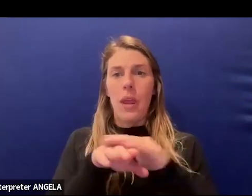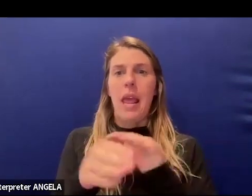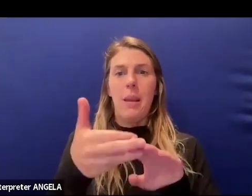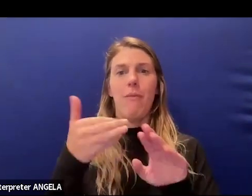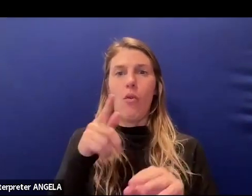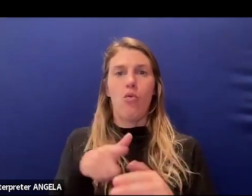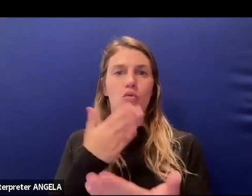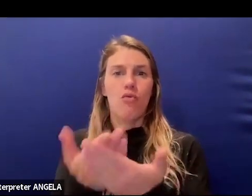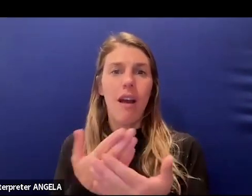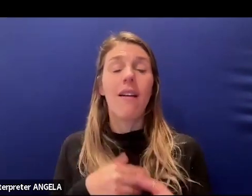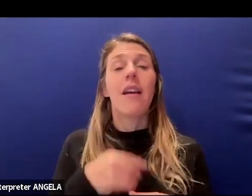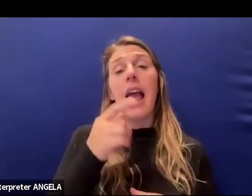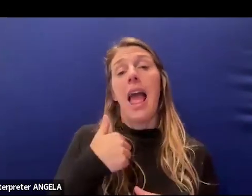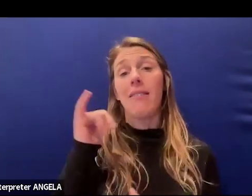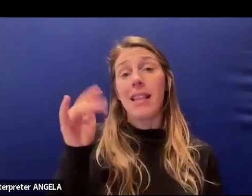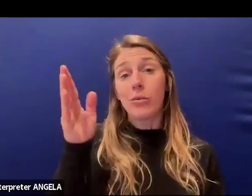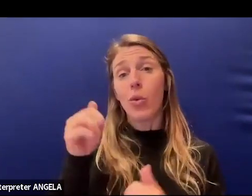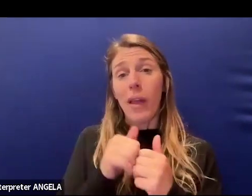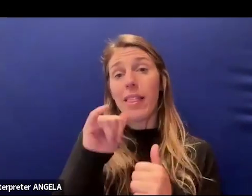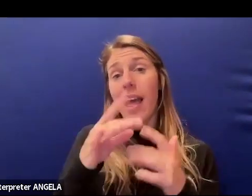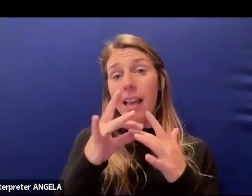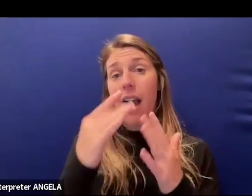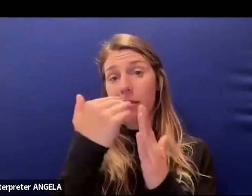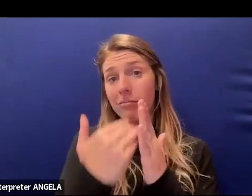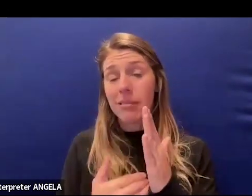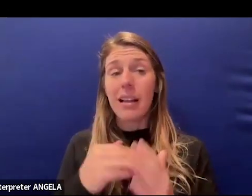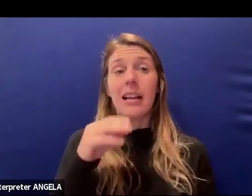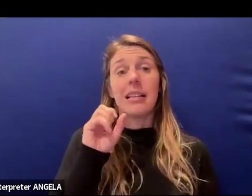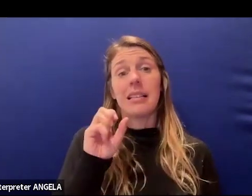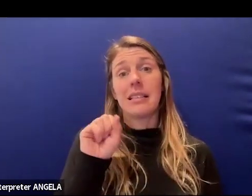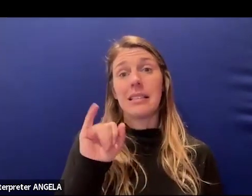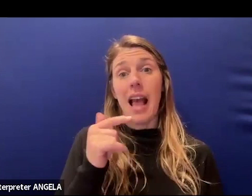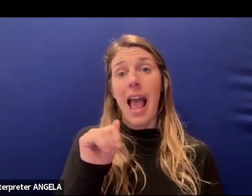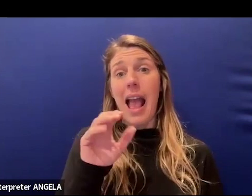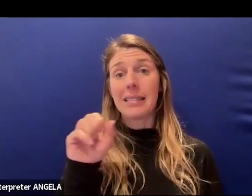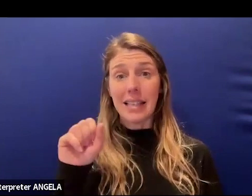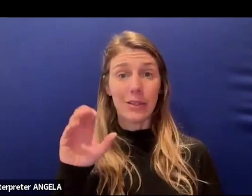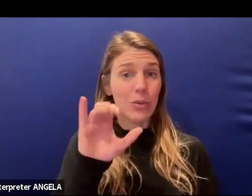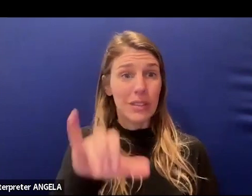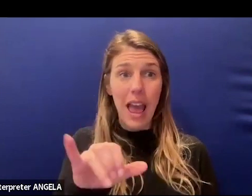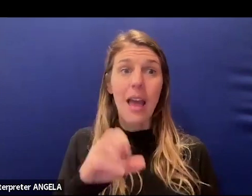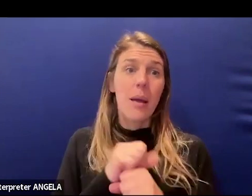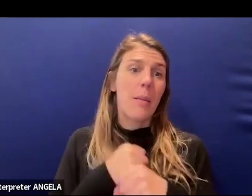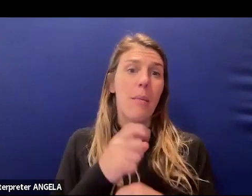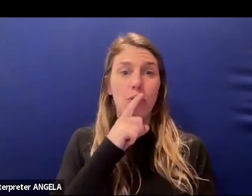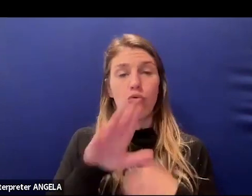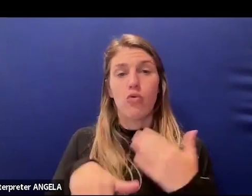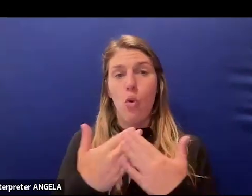before you get there. Providing speakers with accessible presentation guidelines, which SciAccess also did a great job of helping ensure that speakers